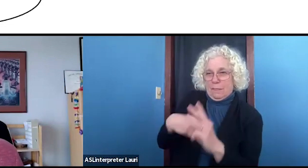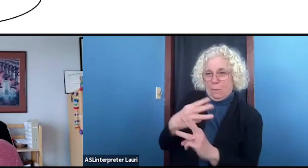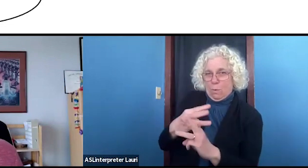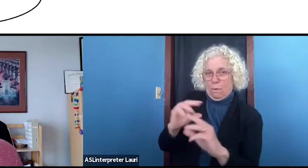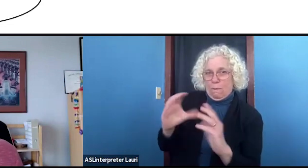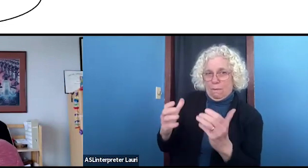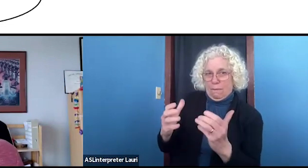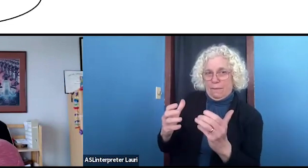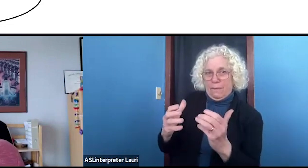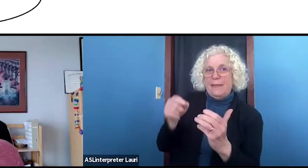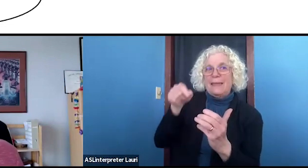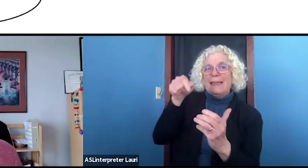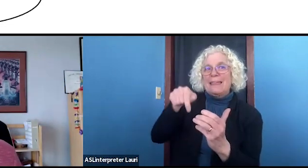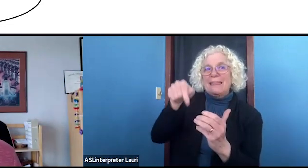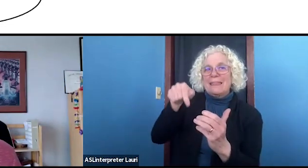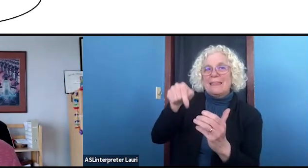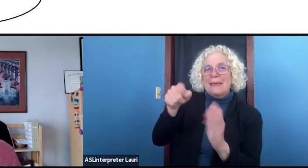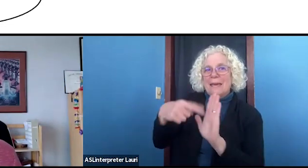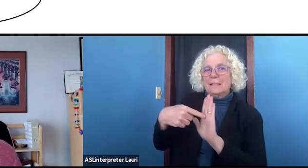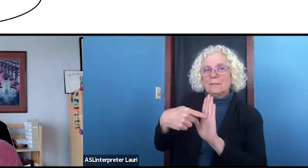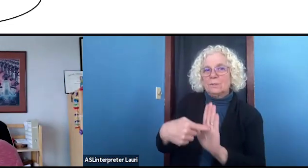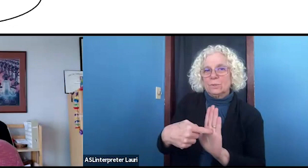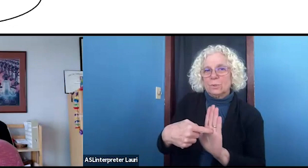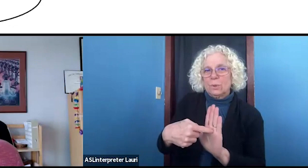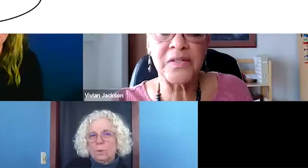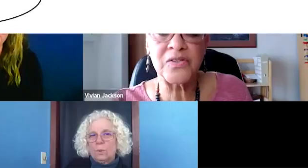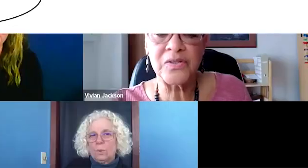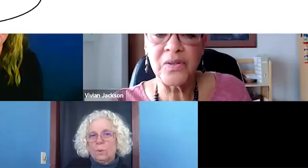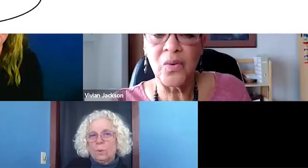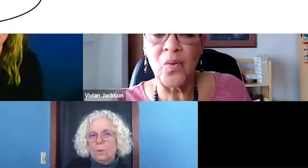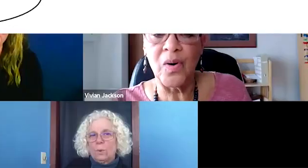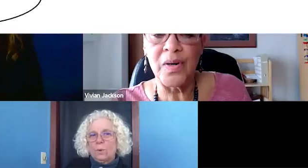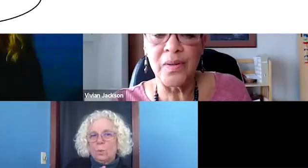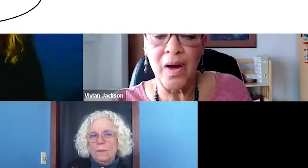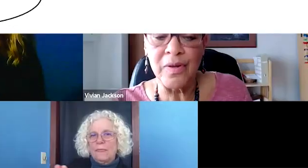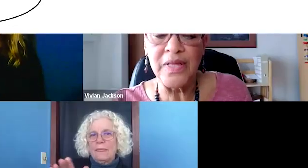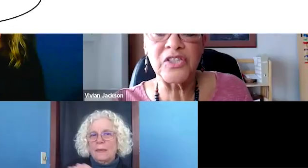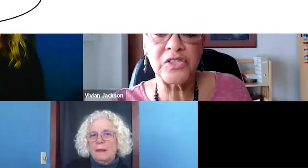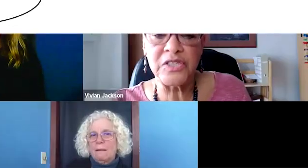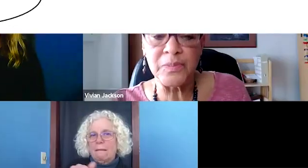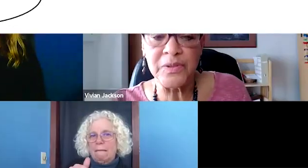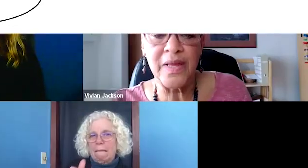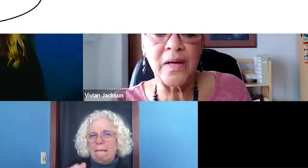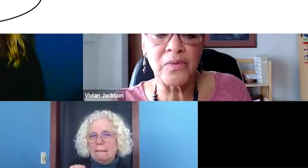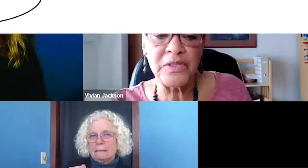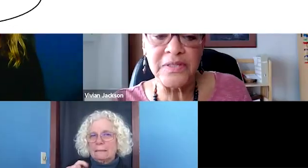that gets expressed in in guidance on our relationships, languages.